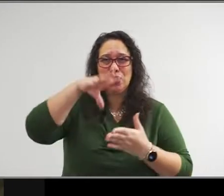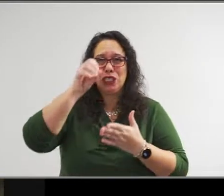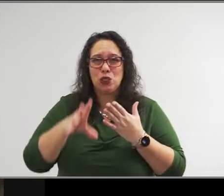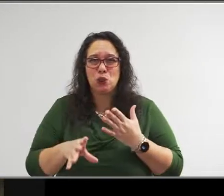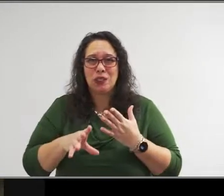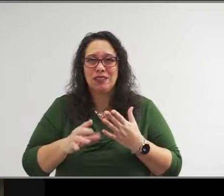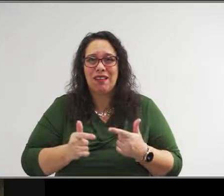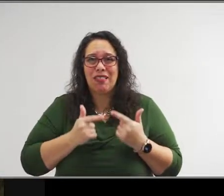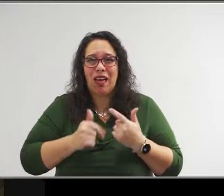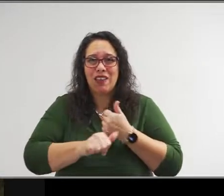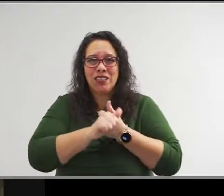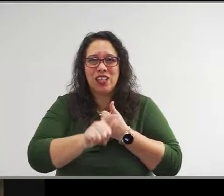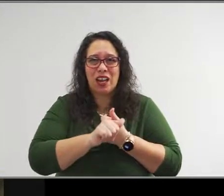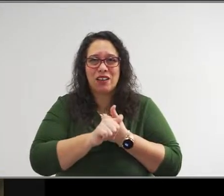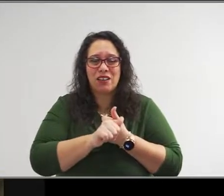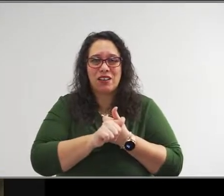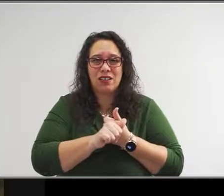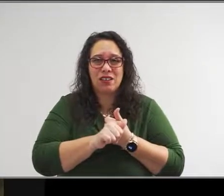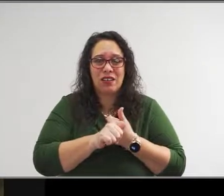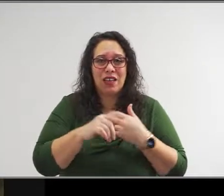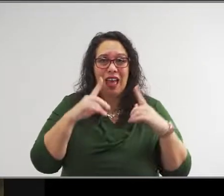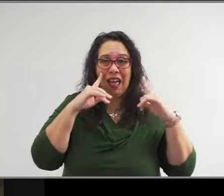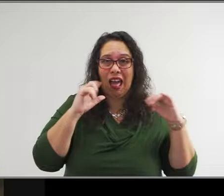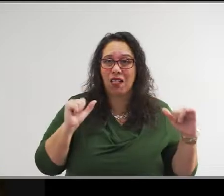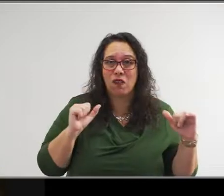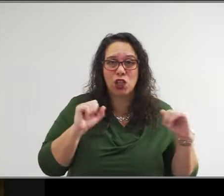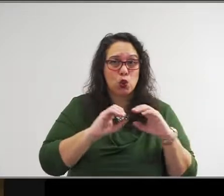Already, California has no room in the emergency rooms